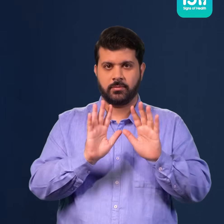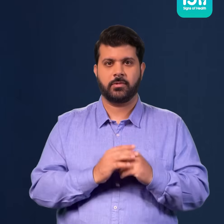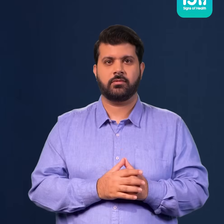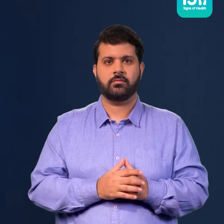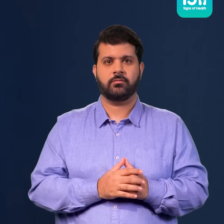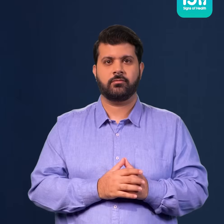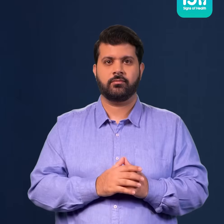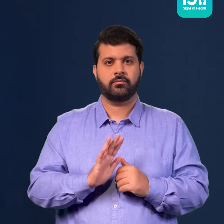For example: